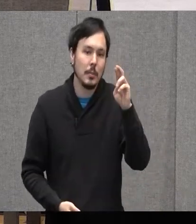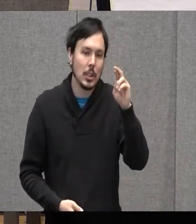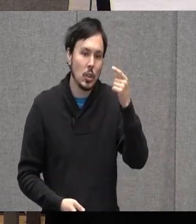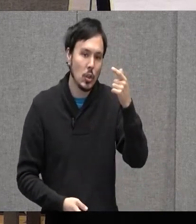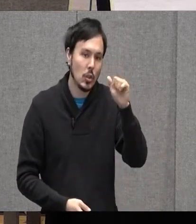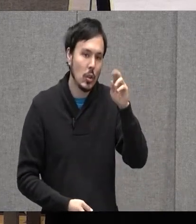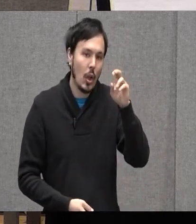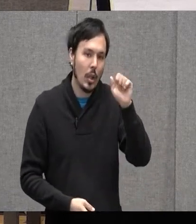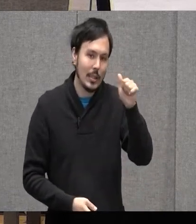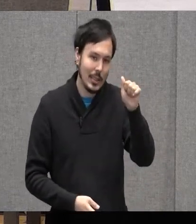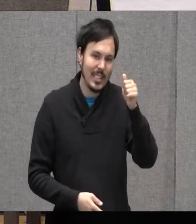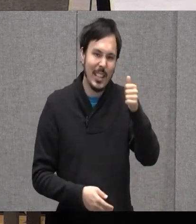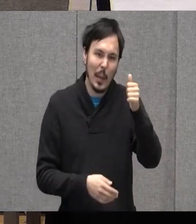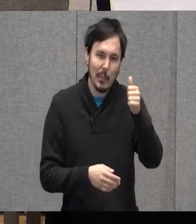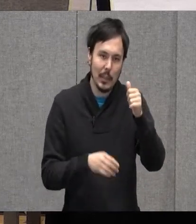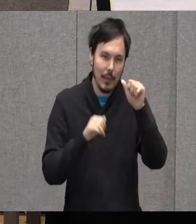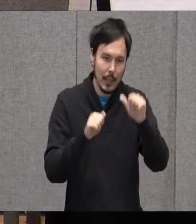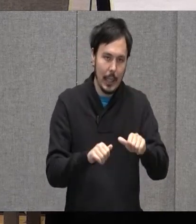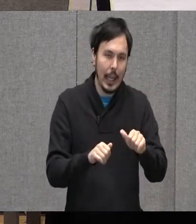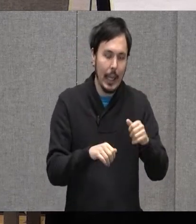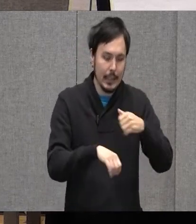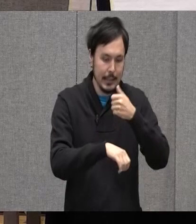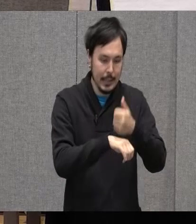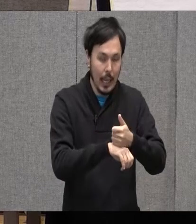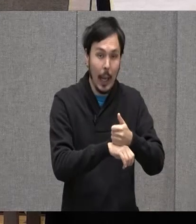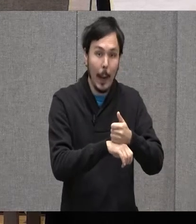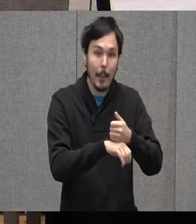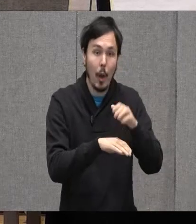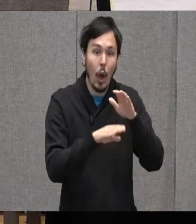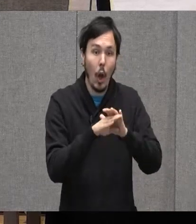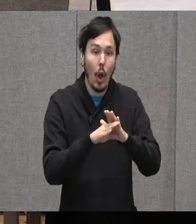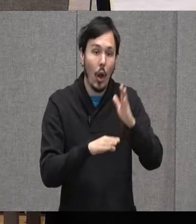along the side of the box that measures nine inches?